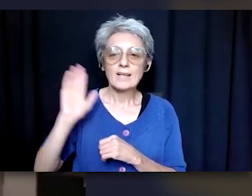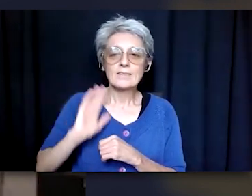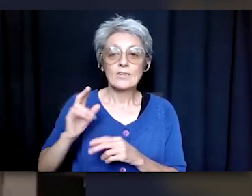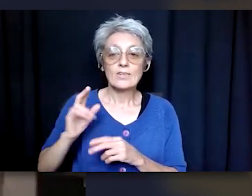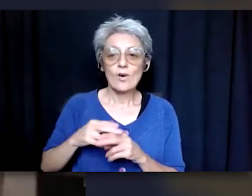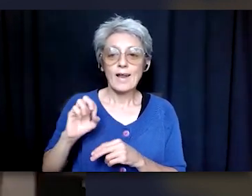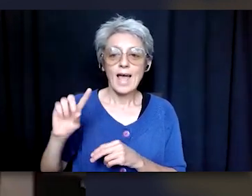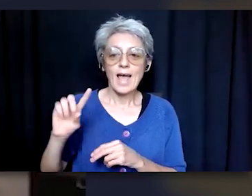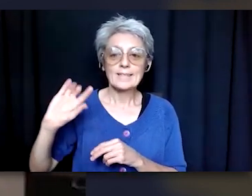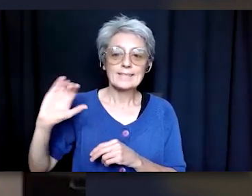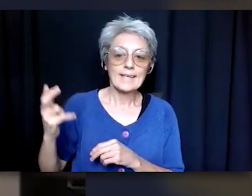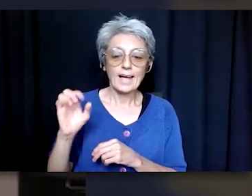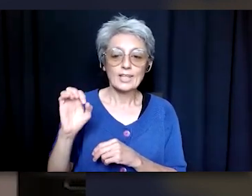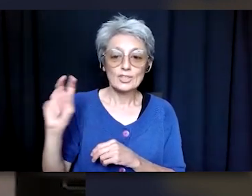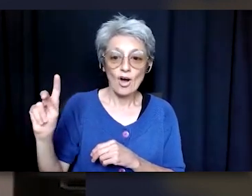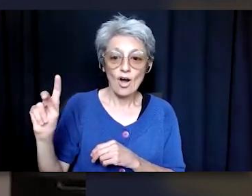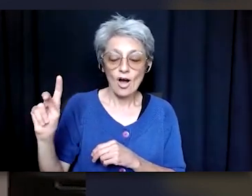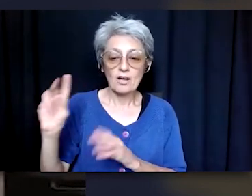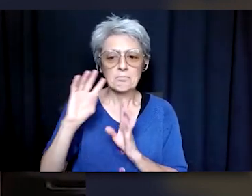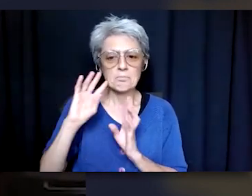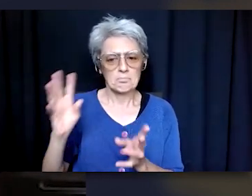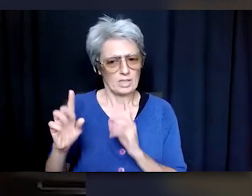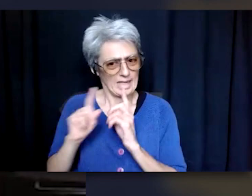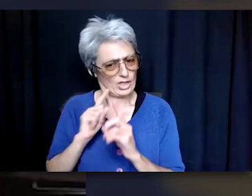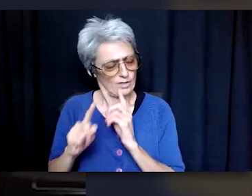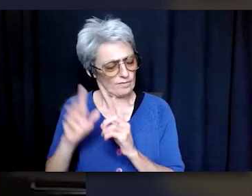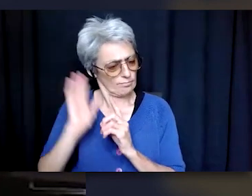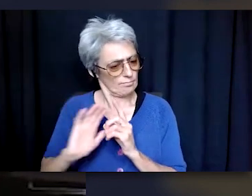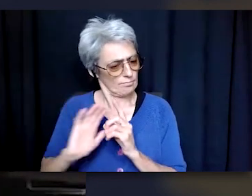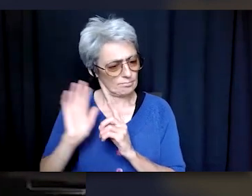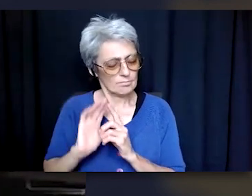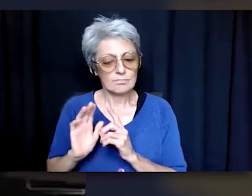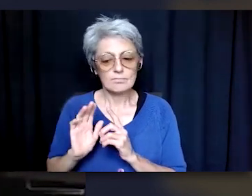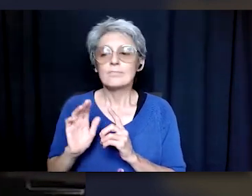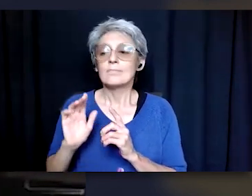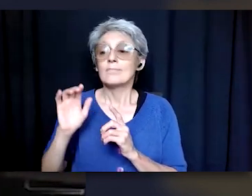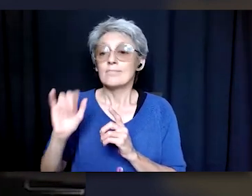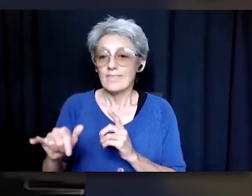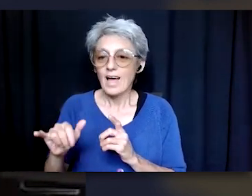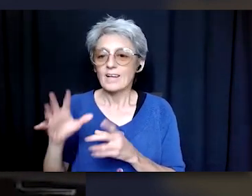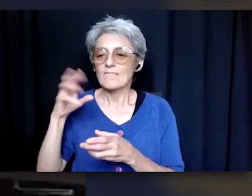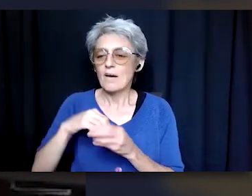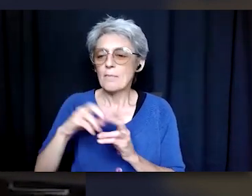the folks who were teaching that course at the University of Manitoba. We both got excited and